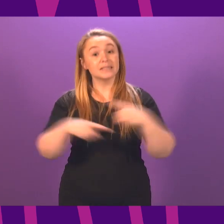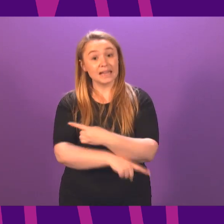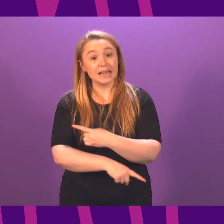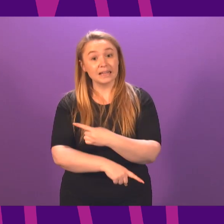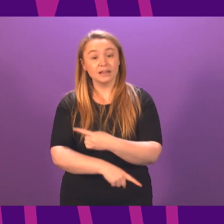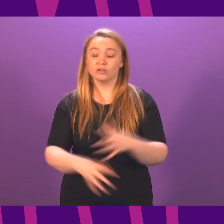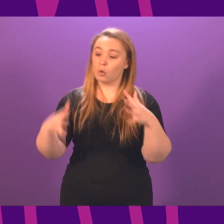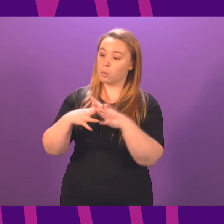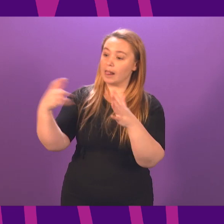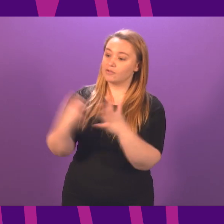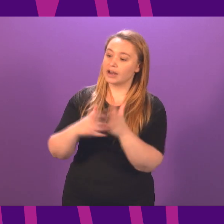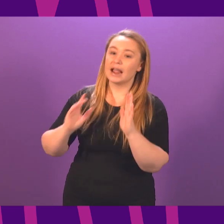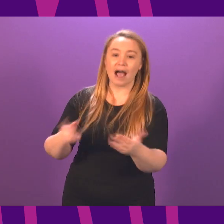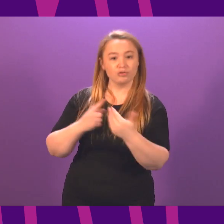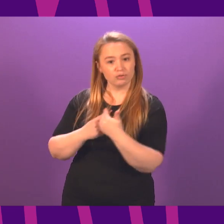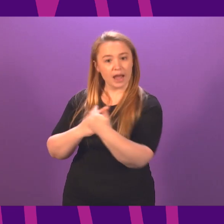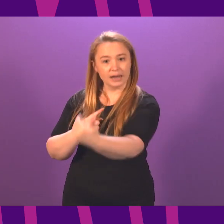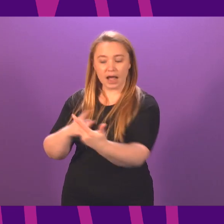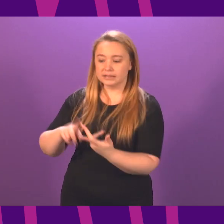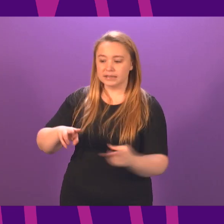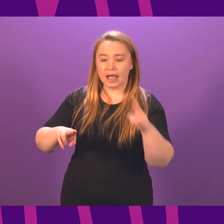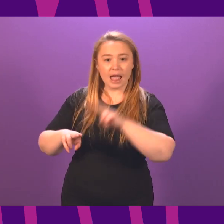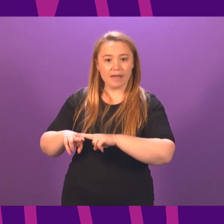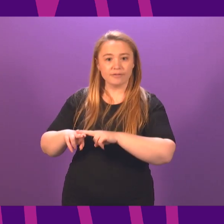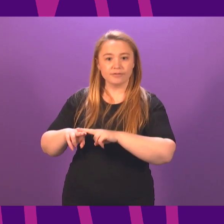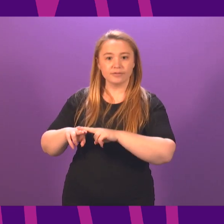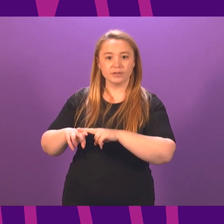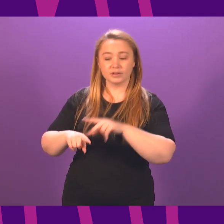Willie Rennie has to recognise that, if he wants to ask those questions—as he is absolutely